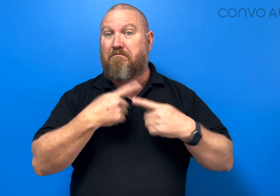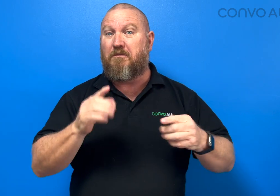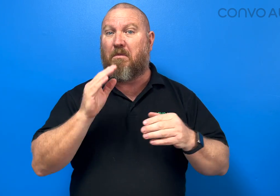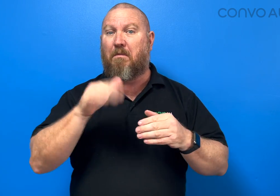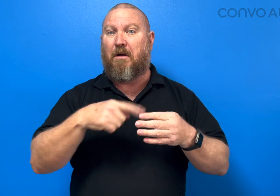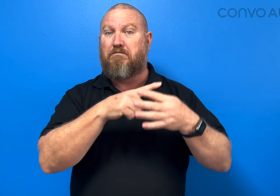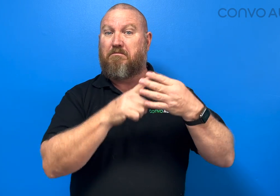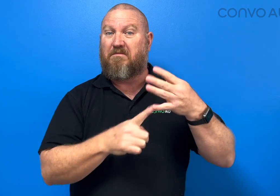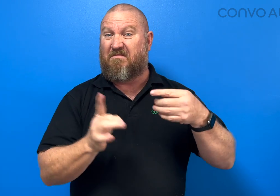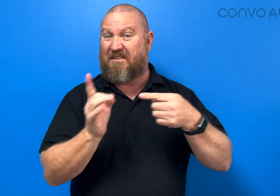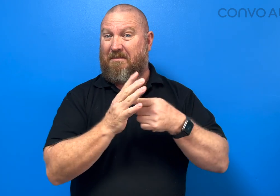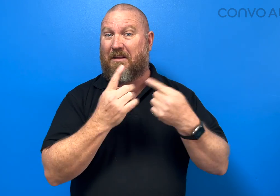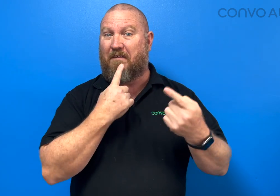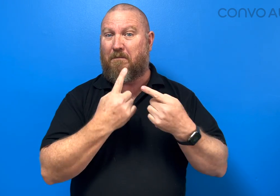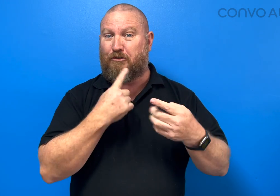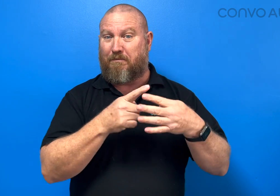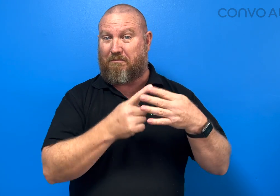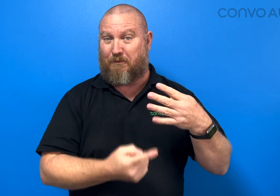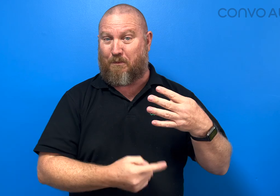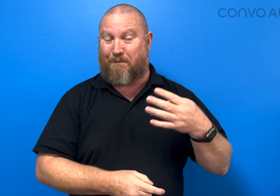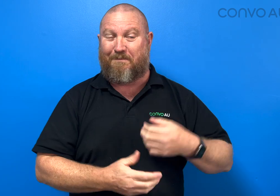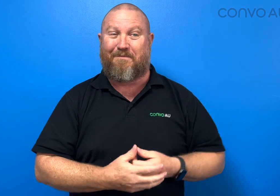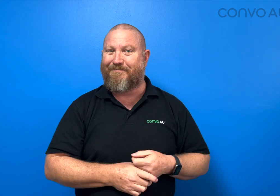We have exciting news to share with you, there are 4 important messages.